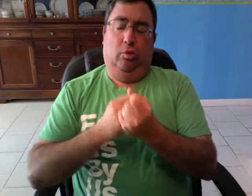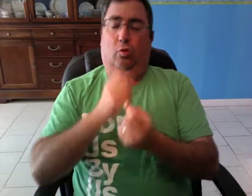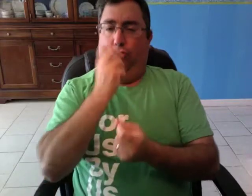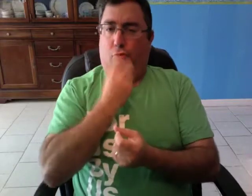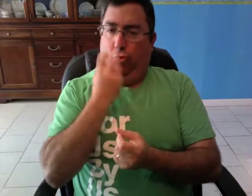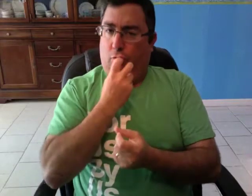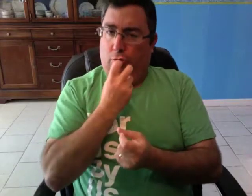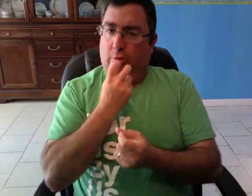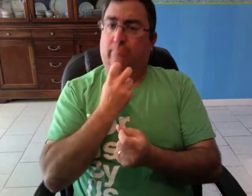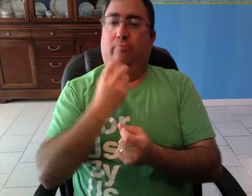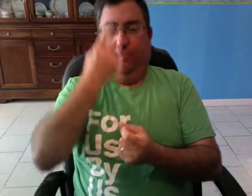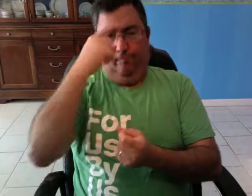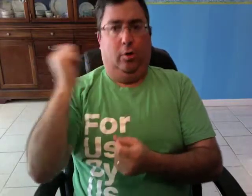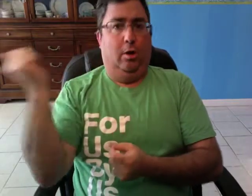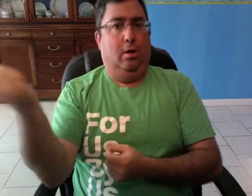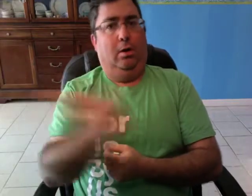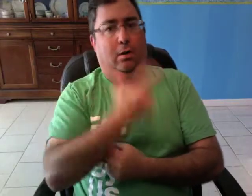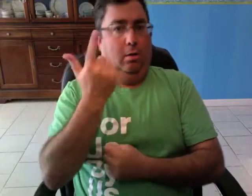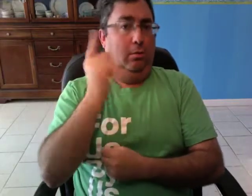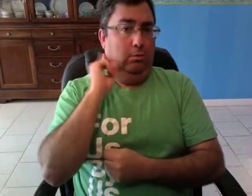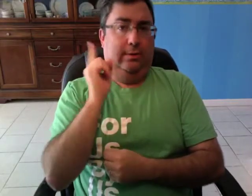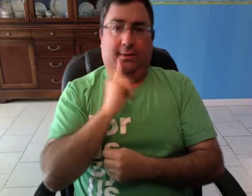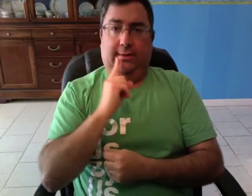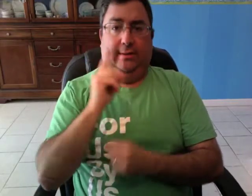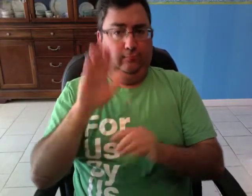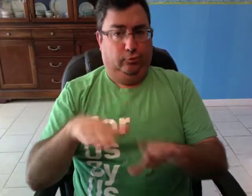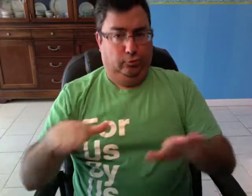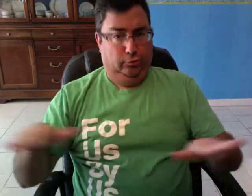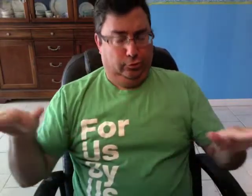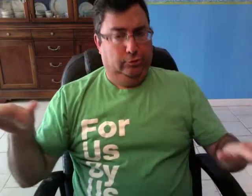That group had an agenda: to support Oralism for ALL Deaf children.